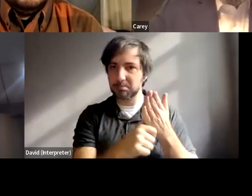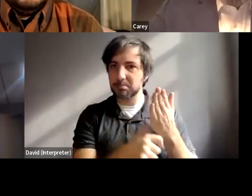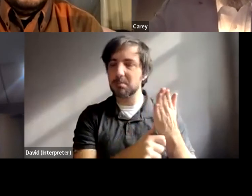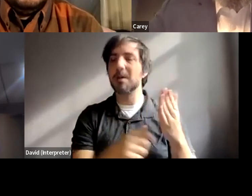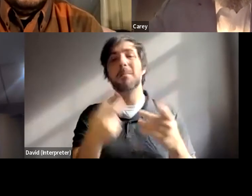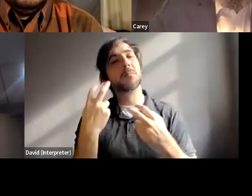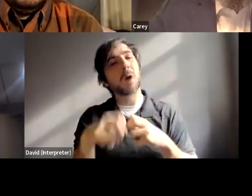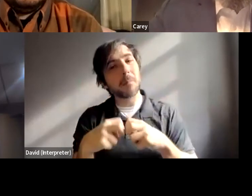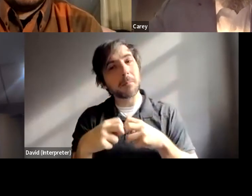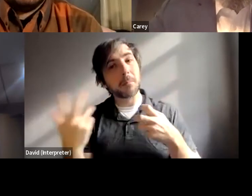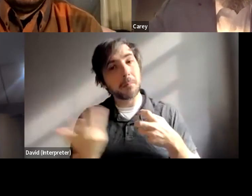only during your scheduled time with